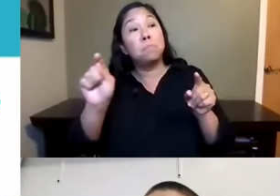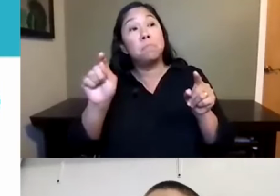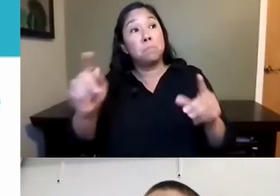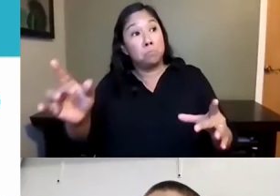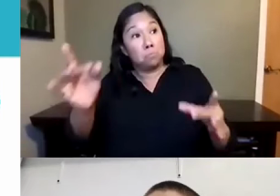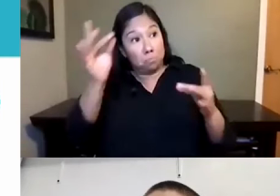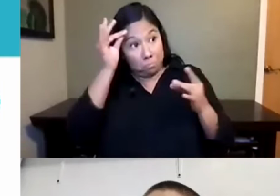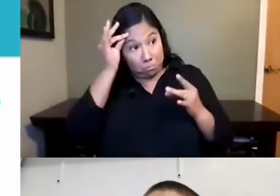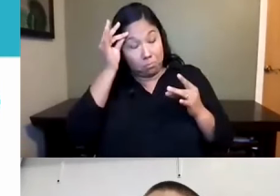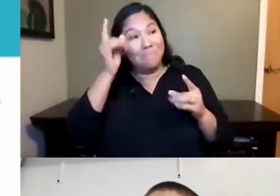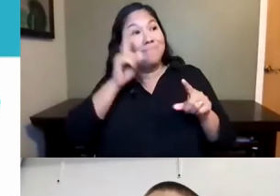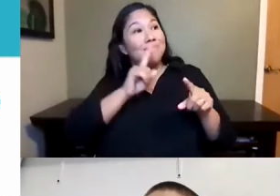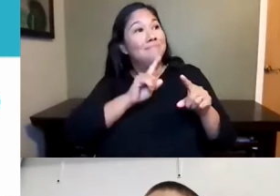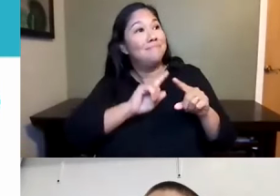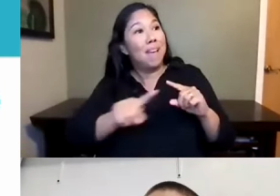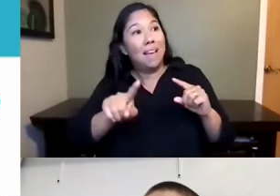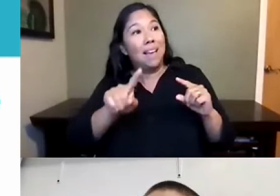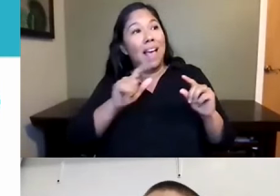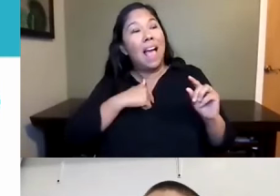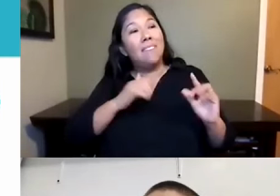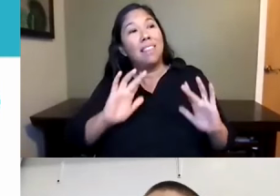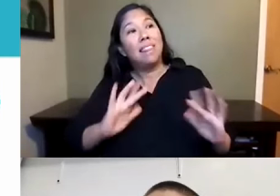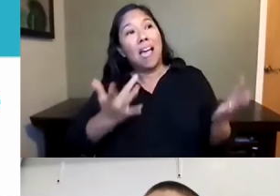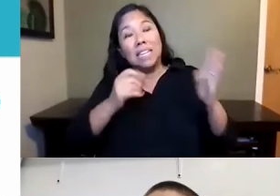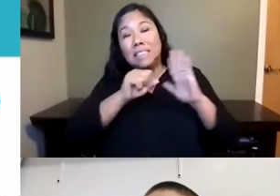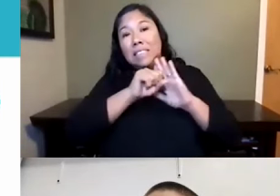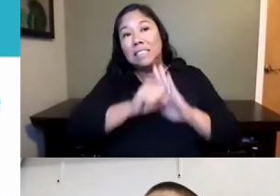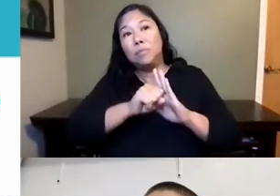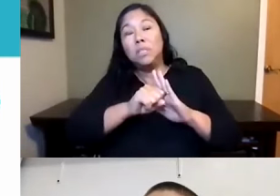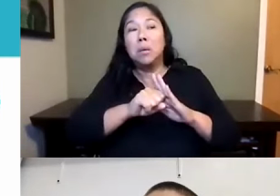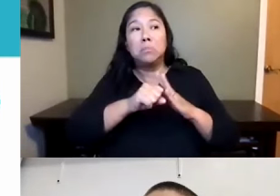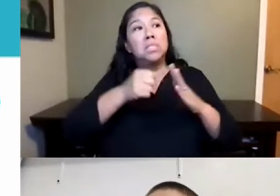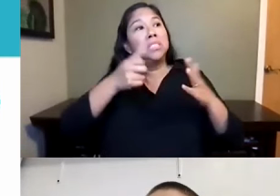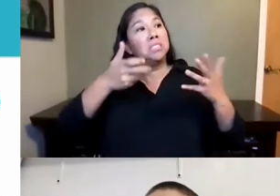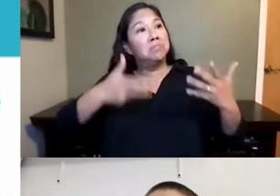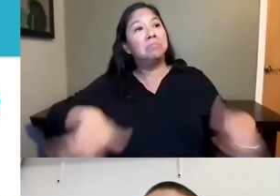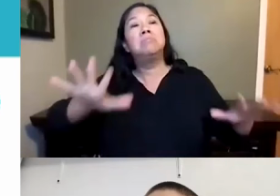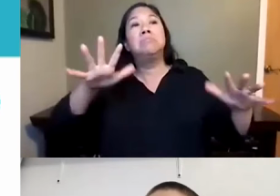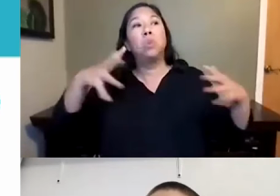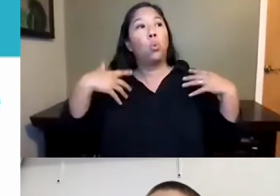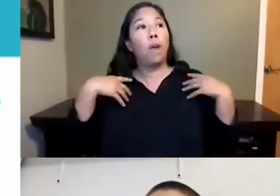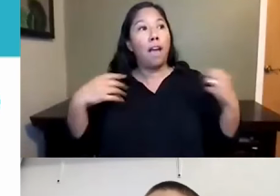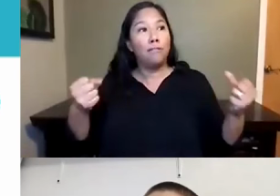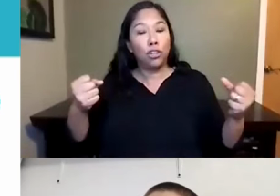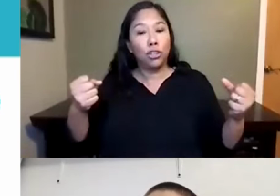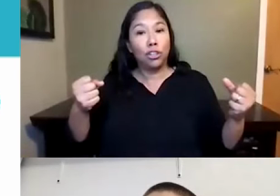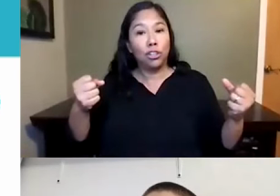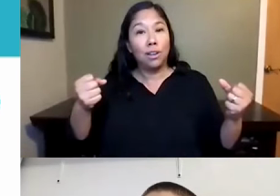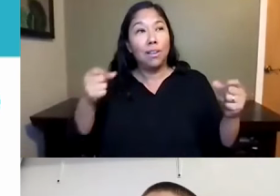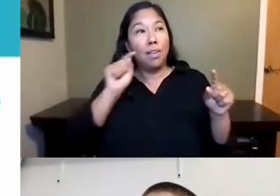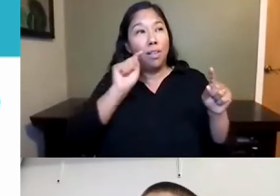recovered. It appears to not have had a big impact on them.